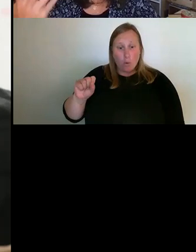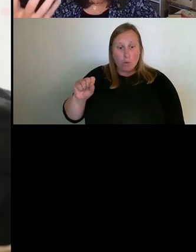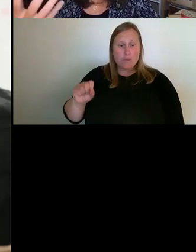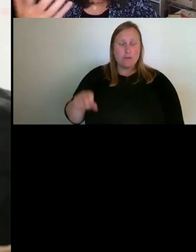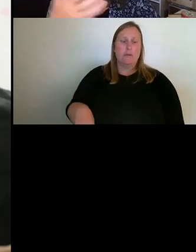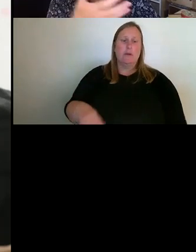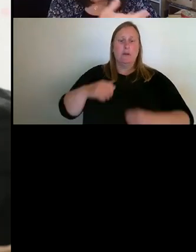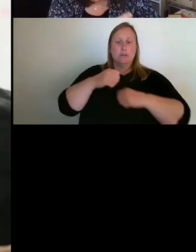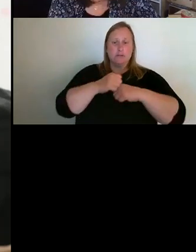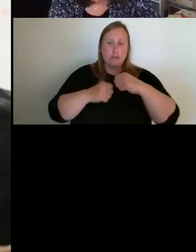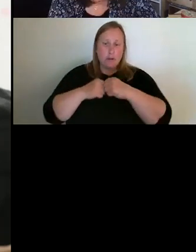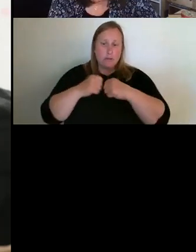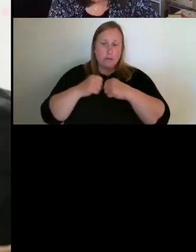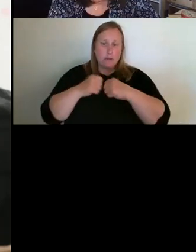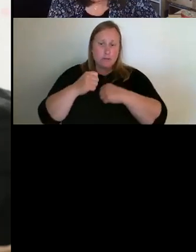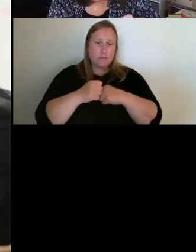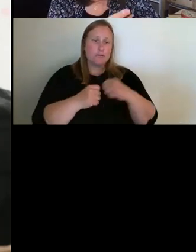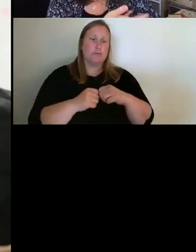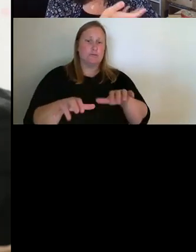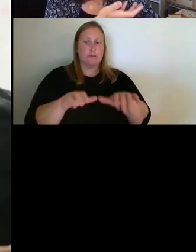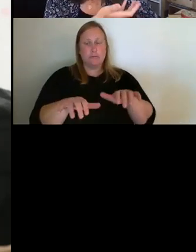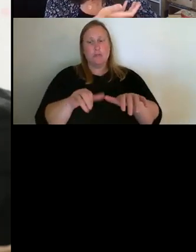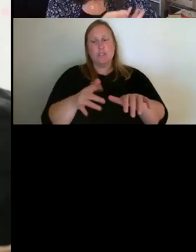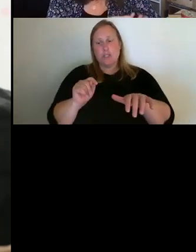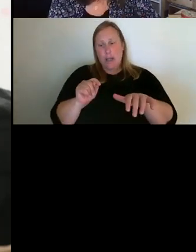chat, which we had earlier where it was simple to